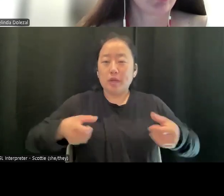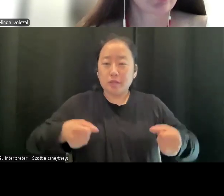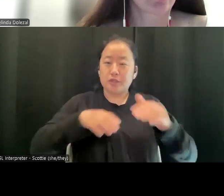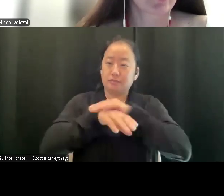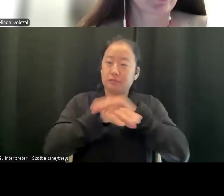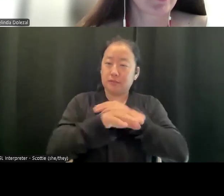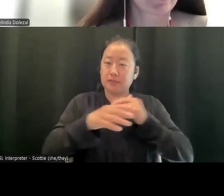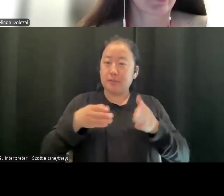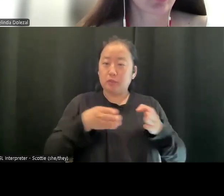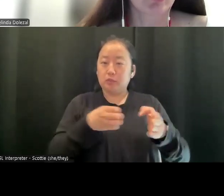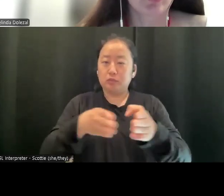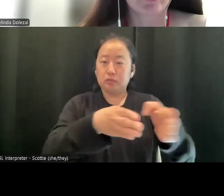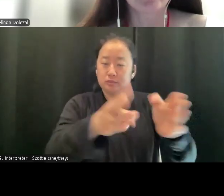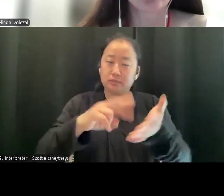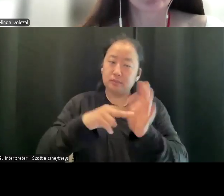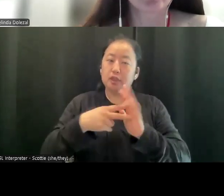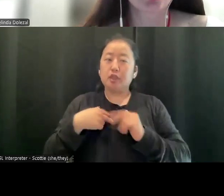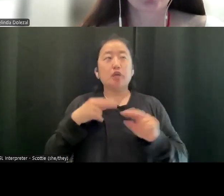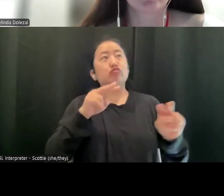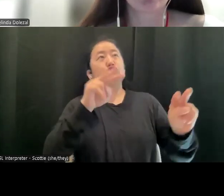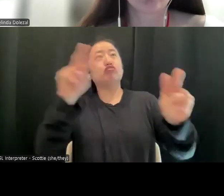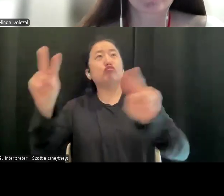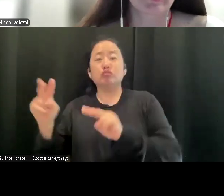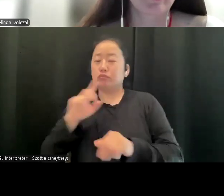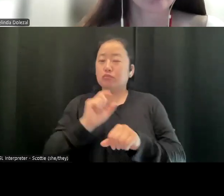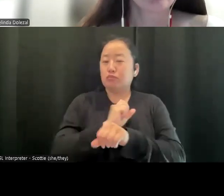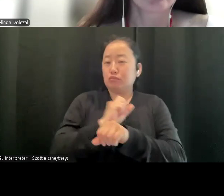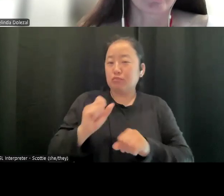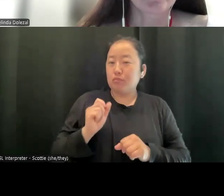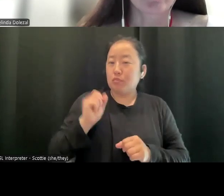to enjoy the state's natural beauty, and it really truly is a beautiful state that has